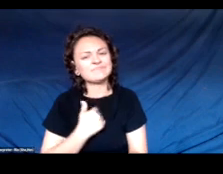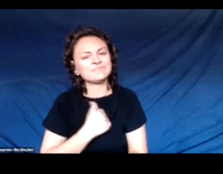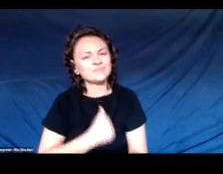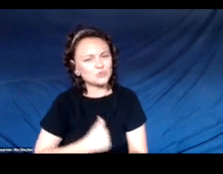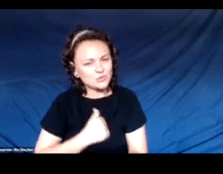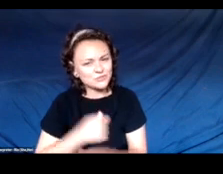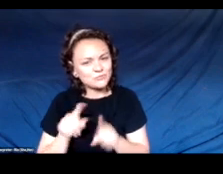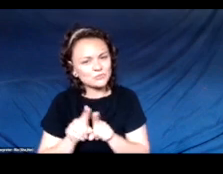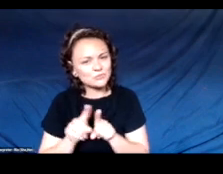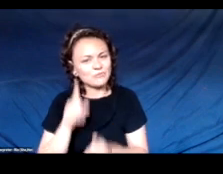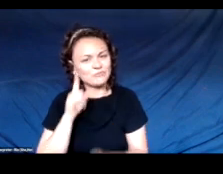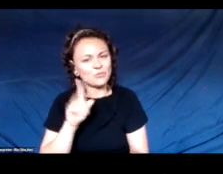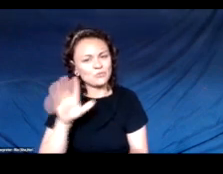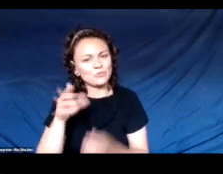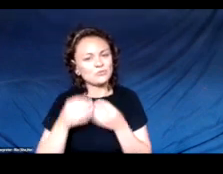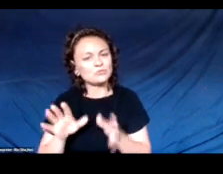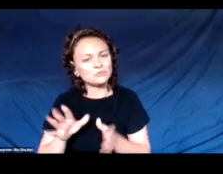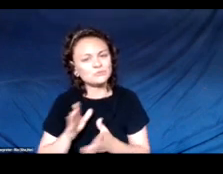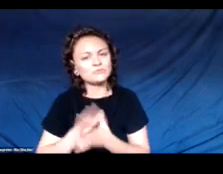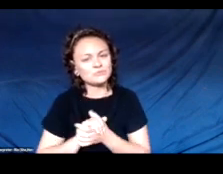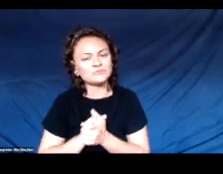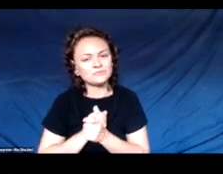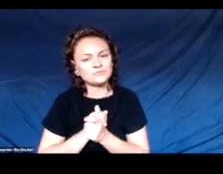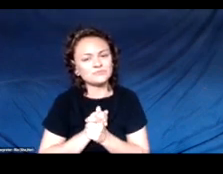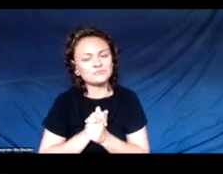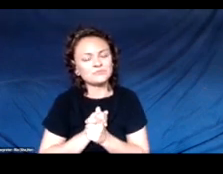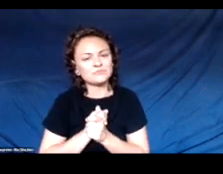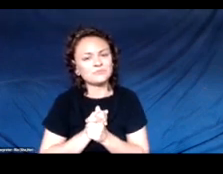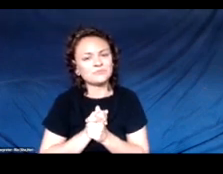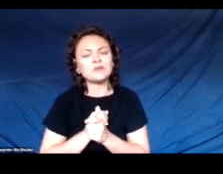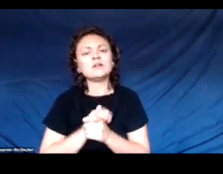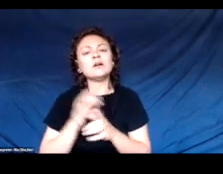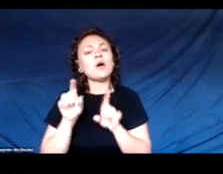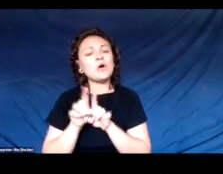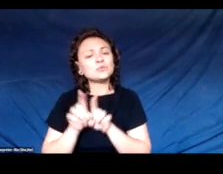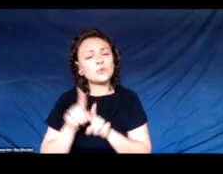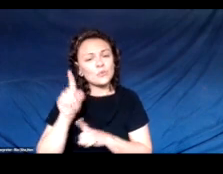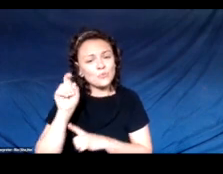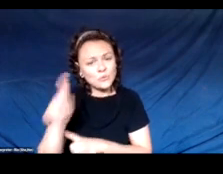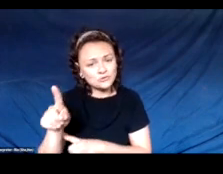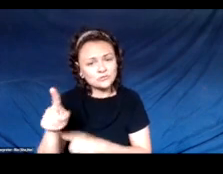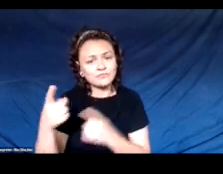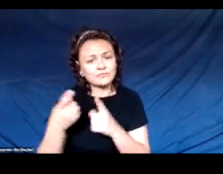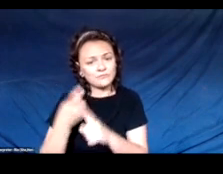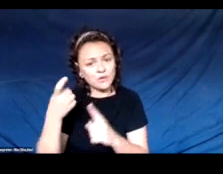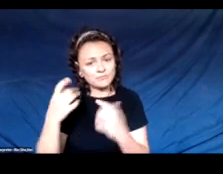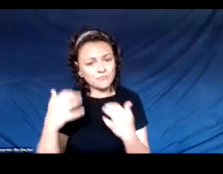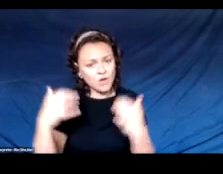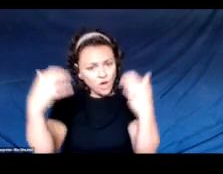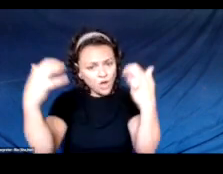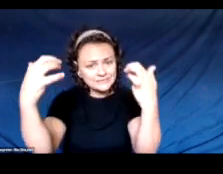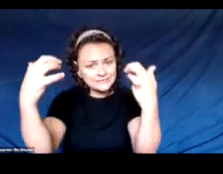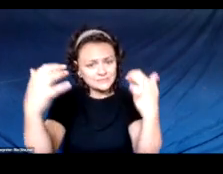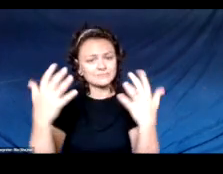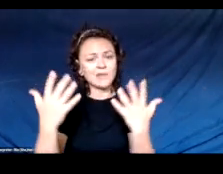But we also have a question from audience. I want to bring that up as well.